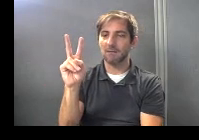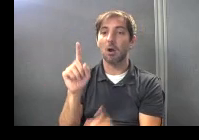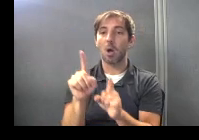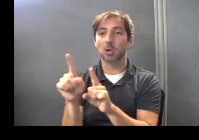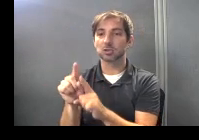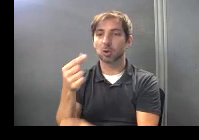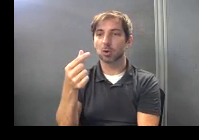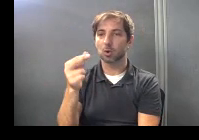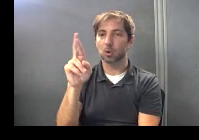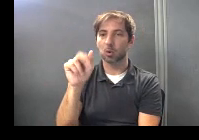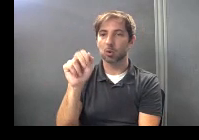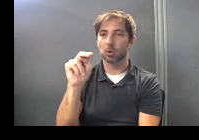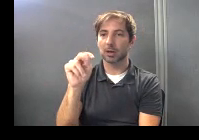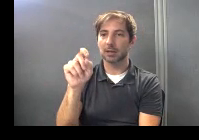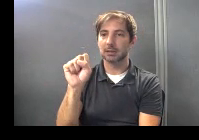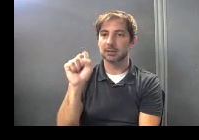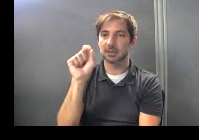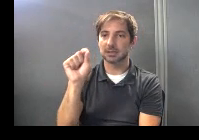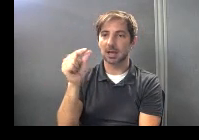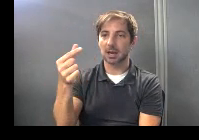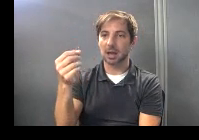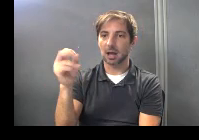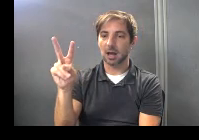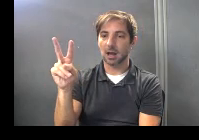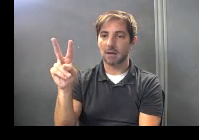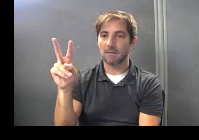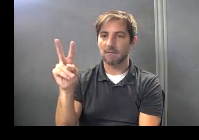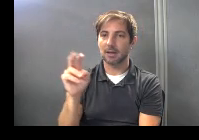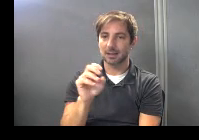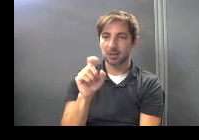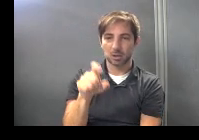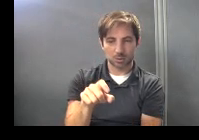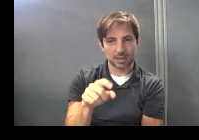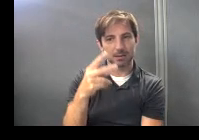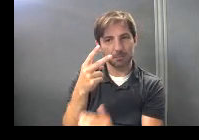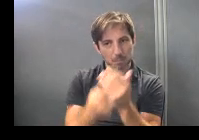YOU HAVE TO HAVE THOSE. YOU HAVE TO HAVE SAM AND GRANTS.GOV REGISTRATIONS.